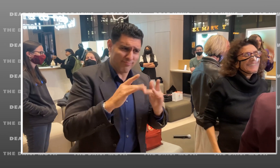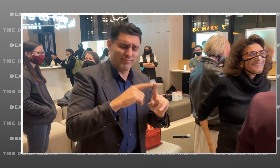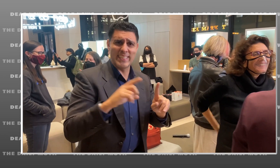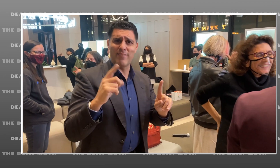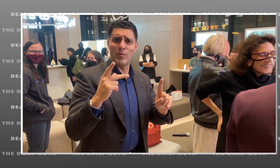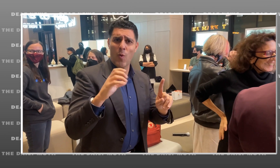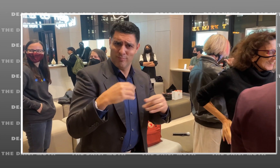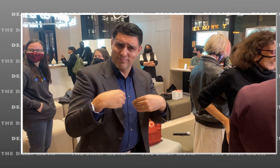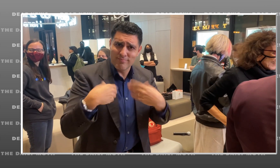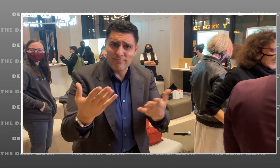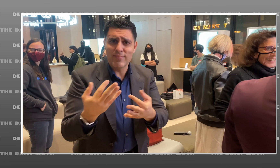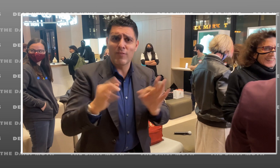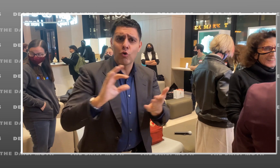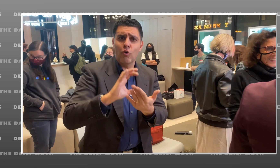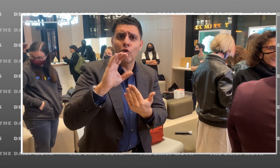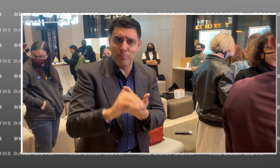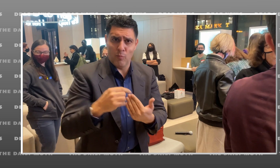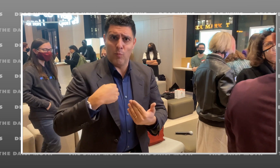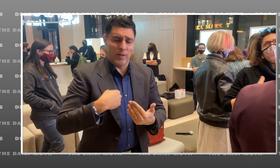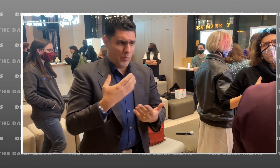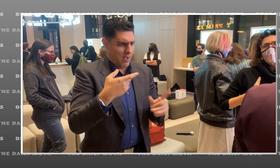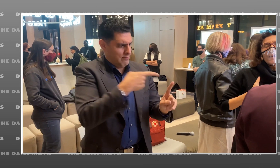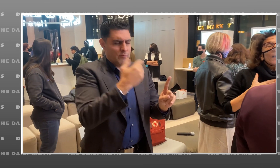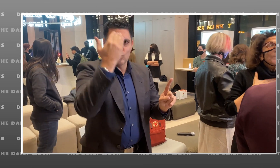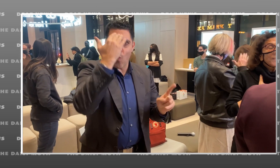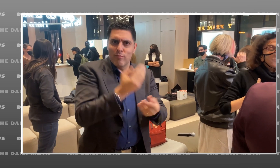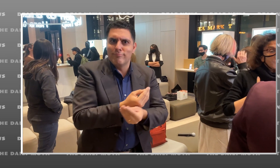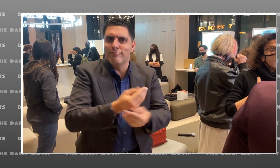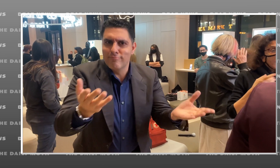please contact DKC and they will provide a free curriculum. We want everyone to know about this.